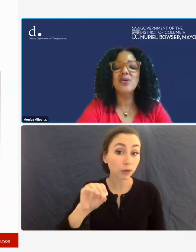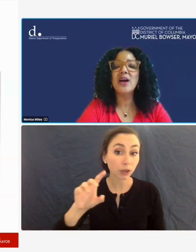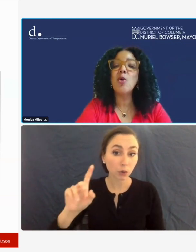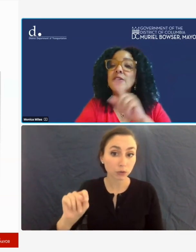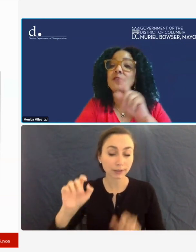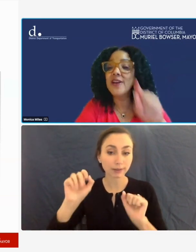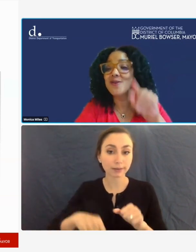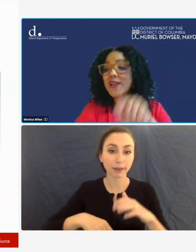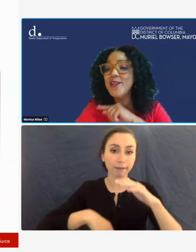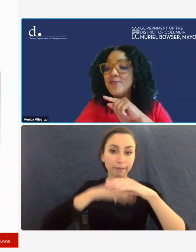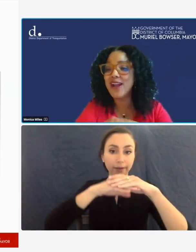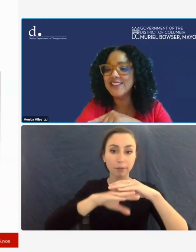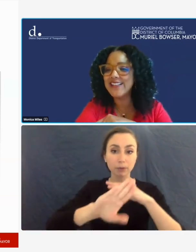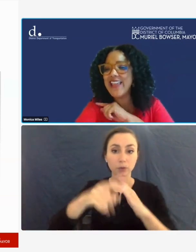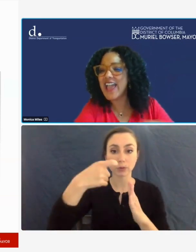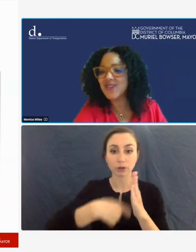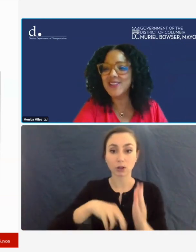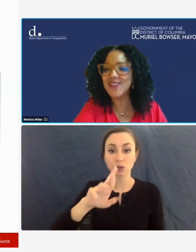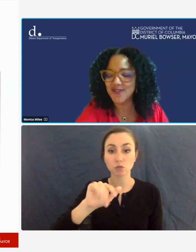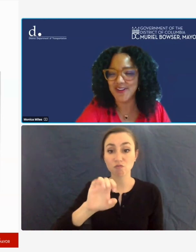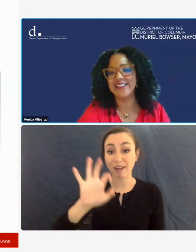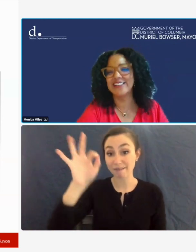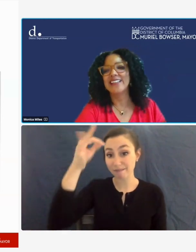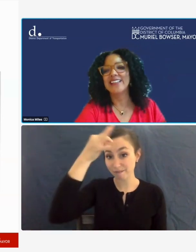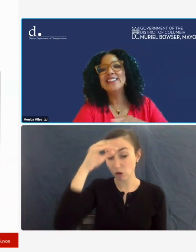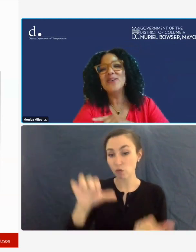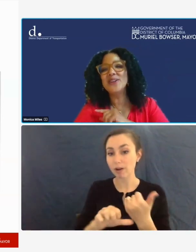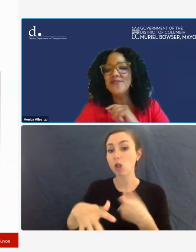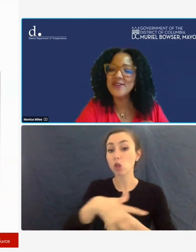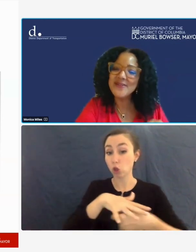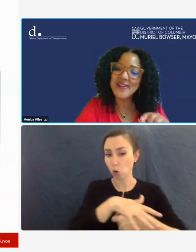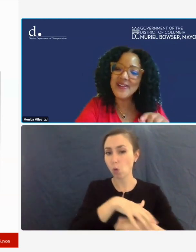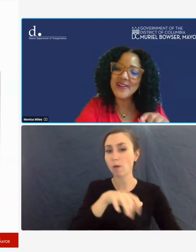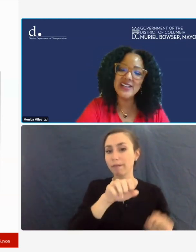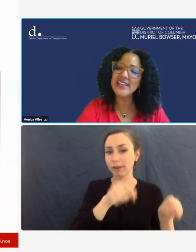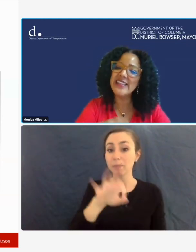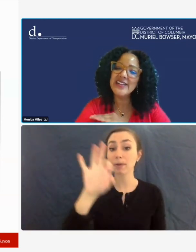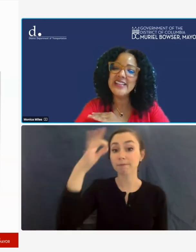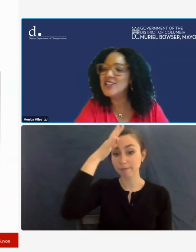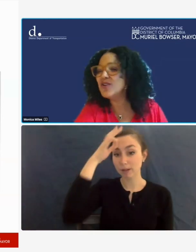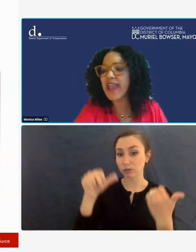on a federal aid project they can on local funds so on a federal aid project there is no capping